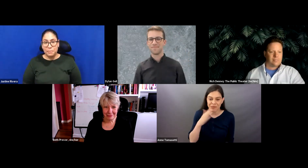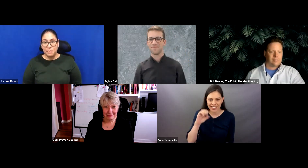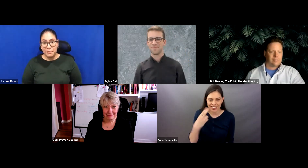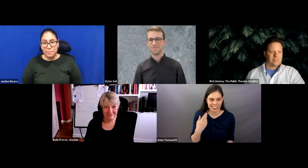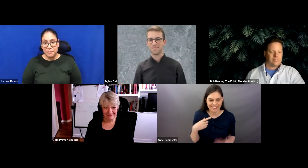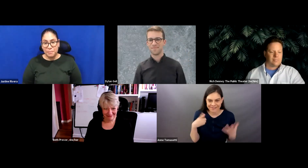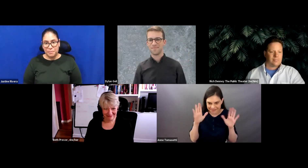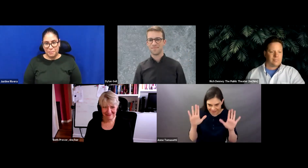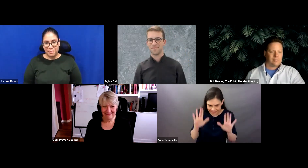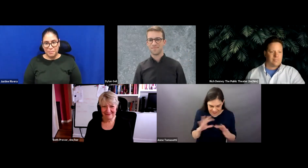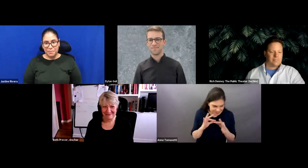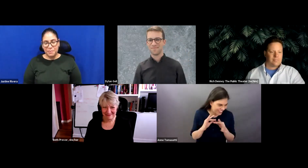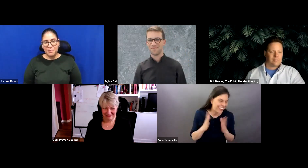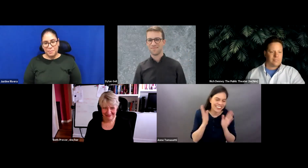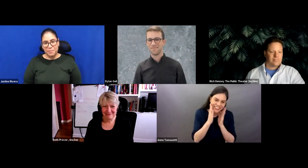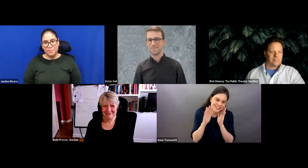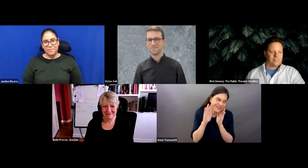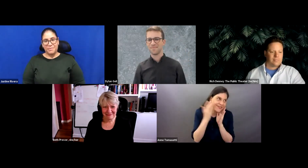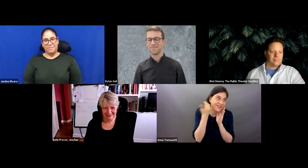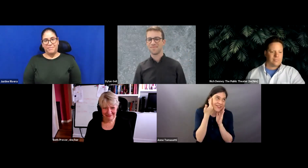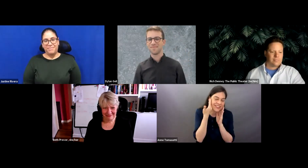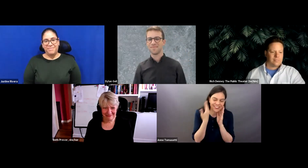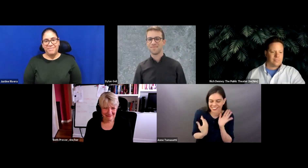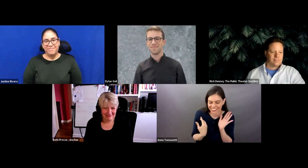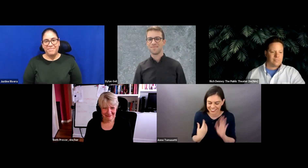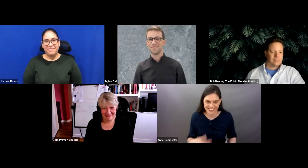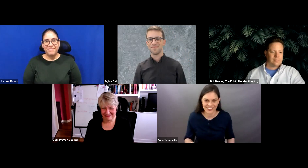Thank you. Thank you, Beth, what a fabulous introduction,